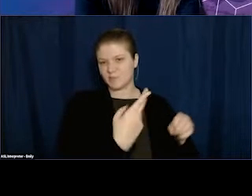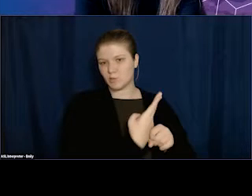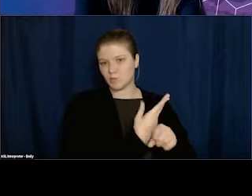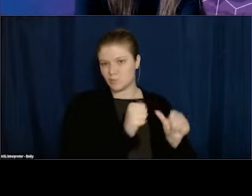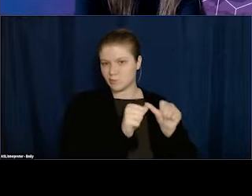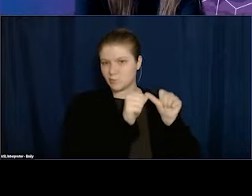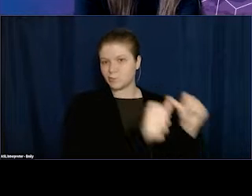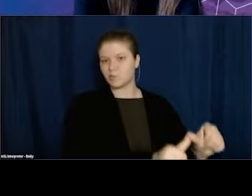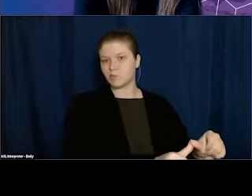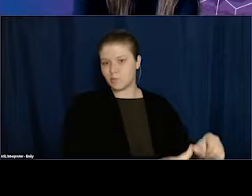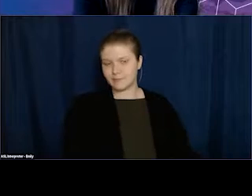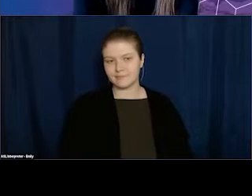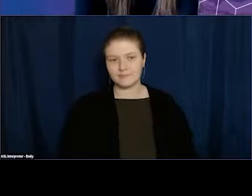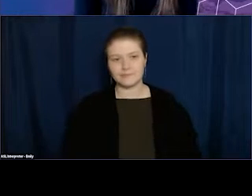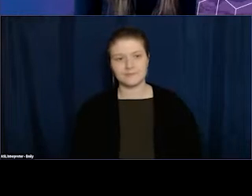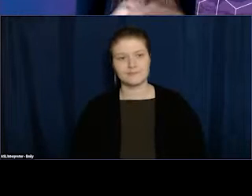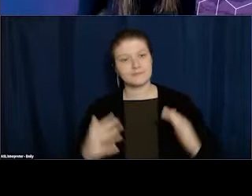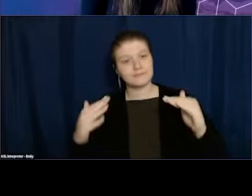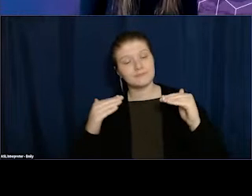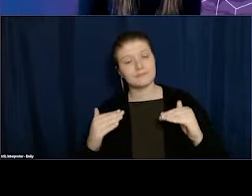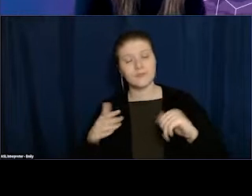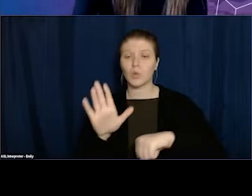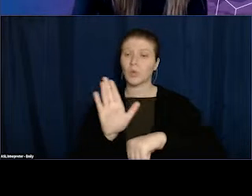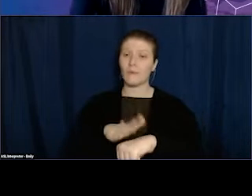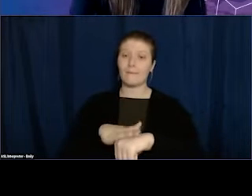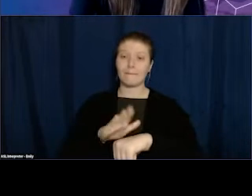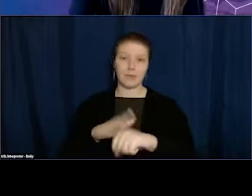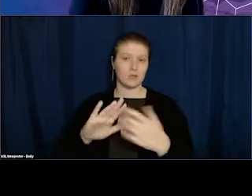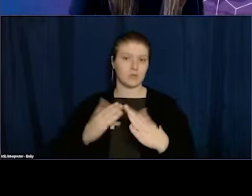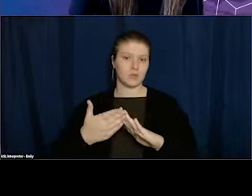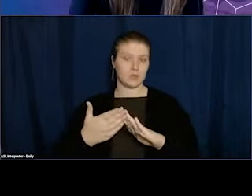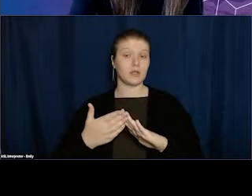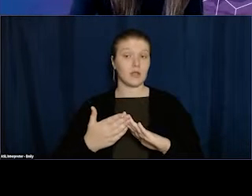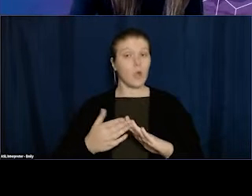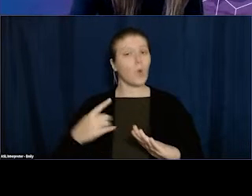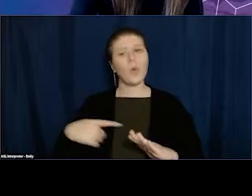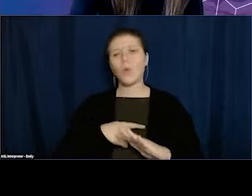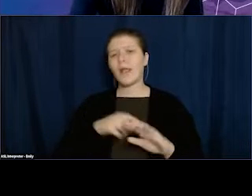And the last bullet is just to remind the community that the proposals are evaluated the exact same way. They look the same.